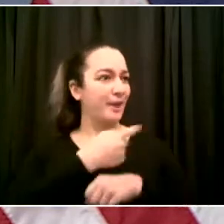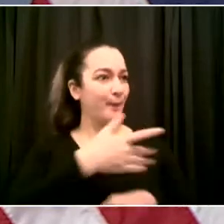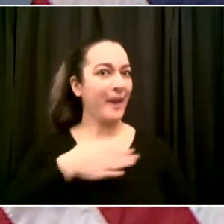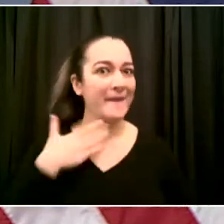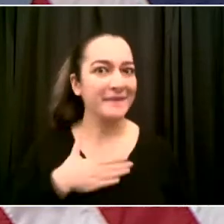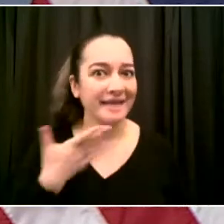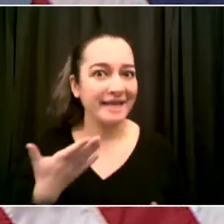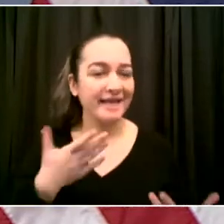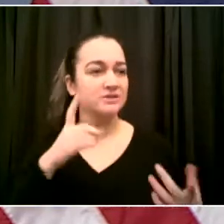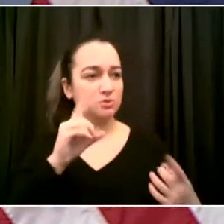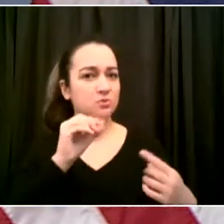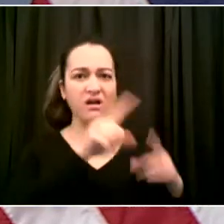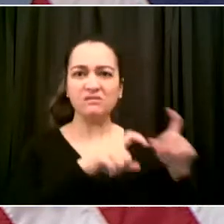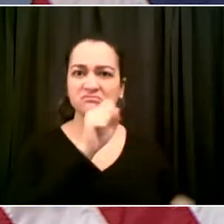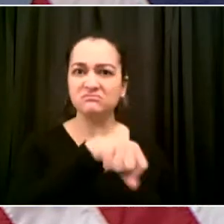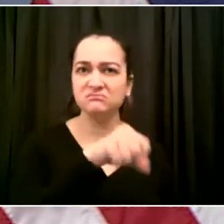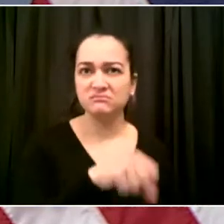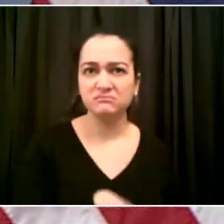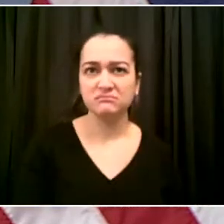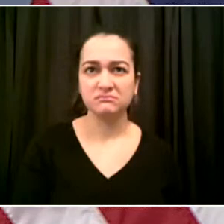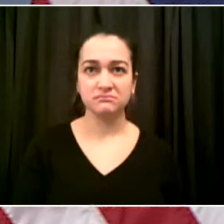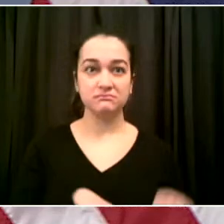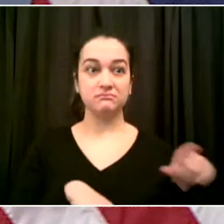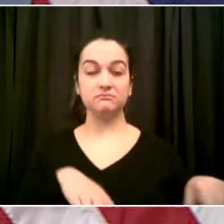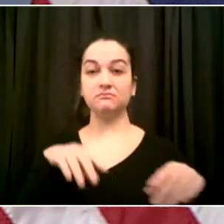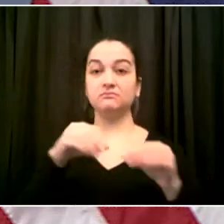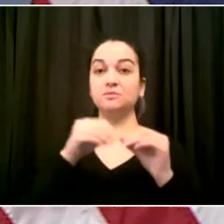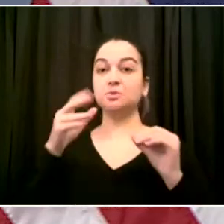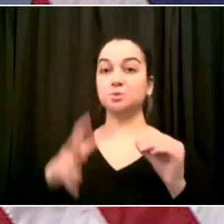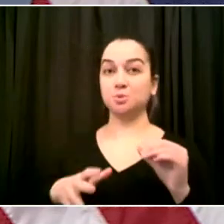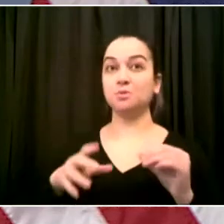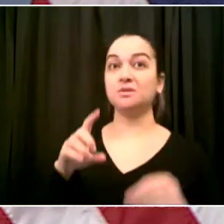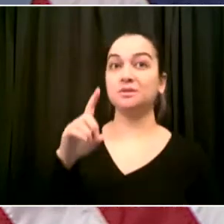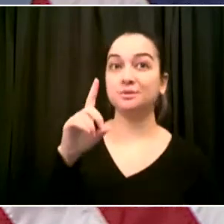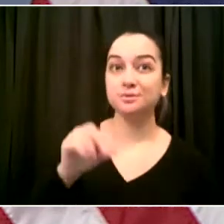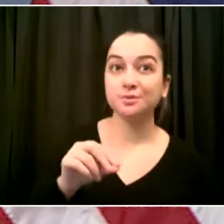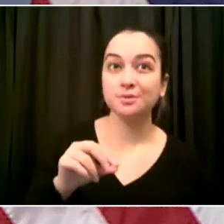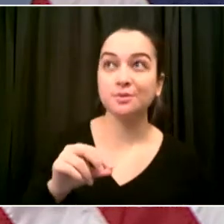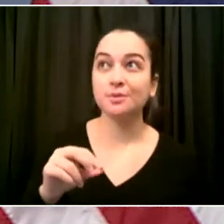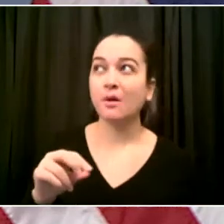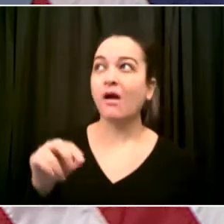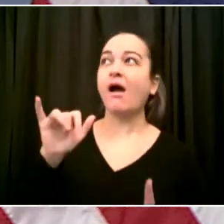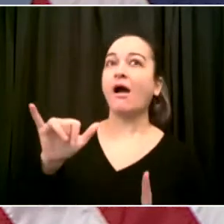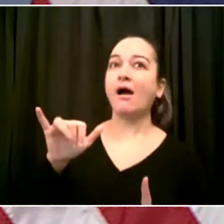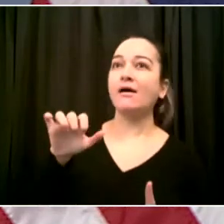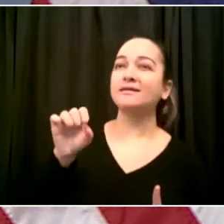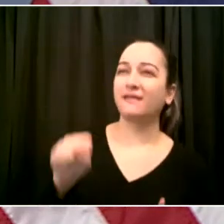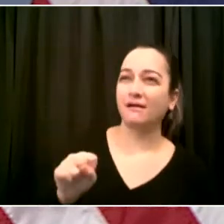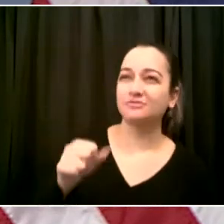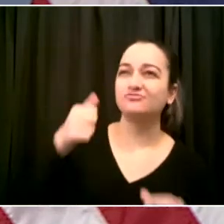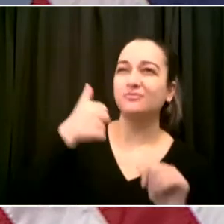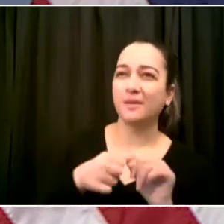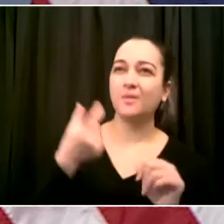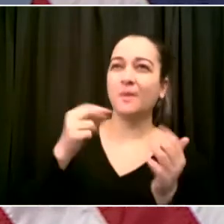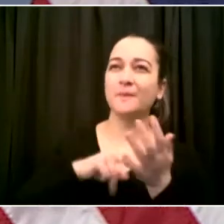OF THE PANDEMIC. IN'S WHAT BRINGS